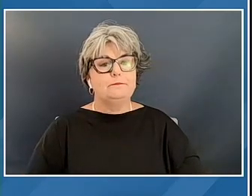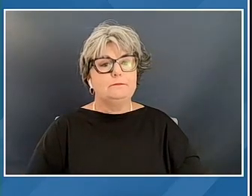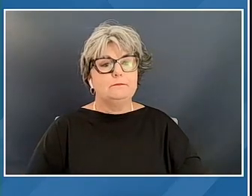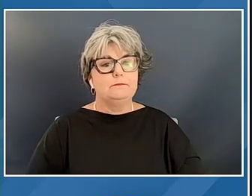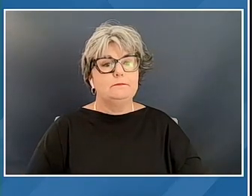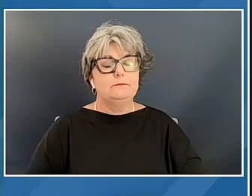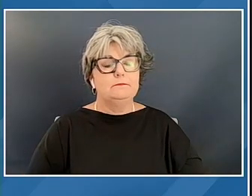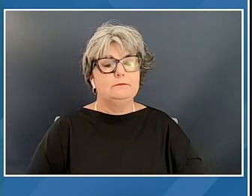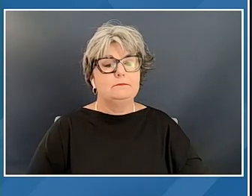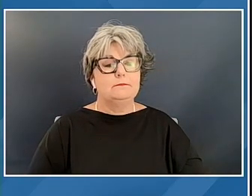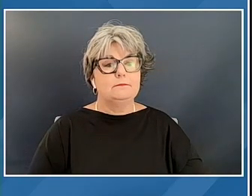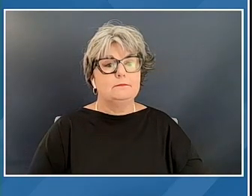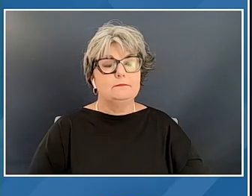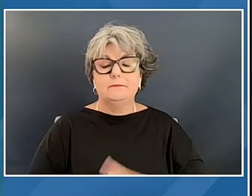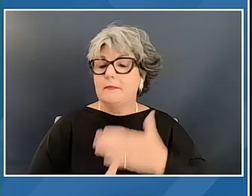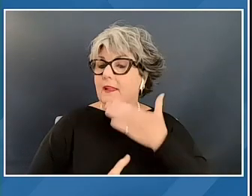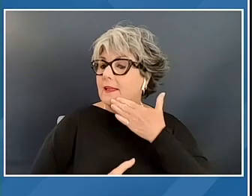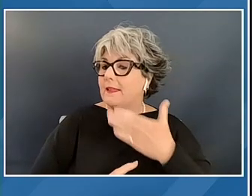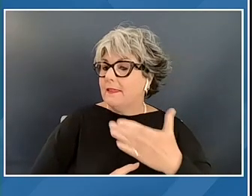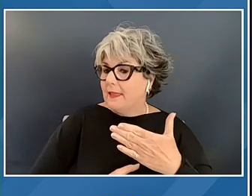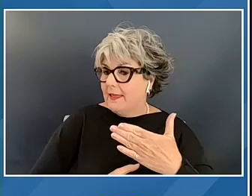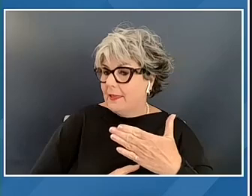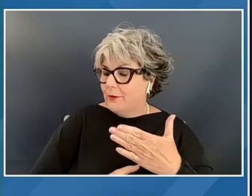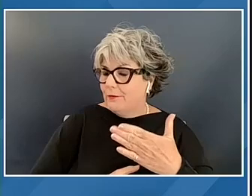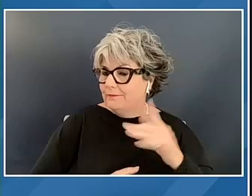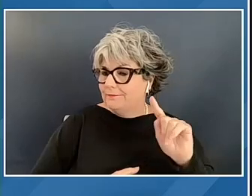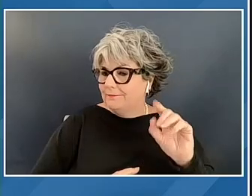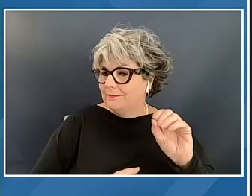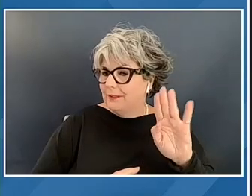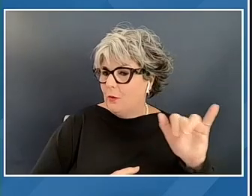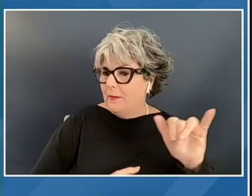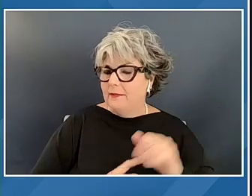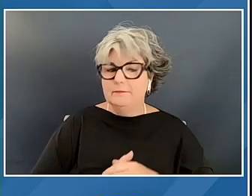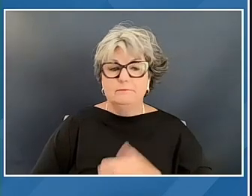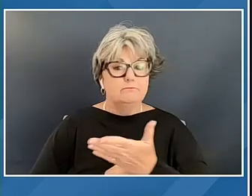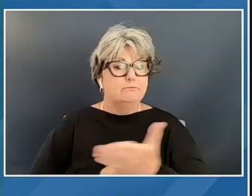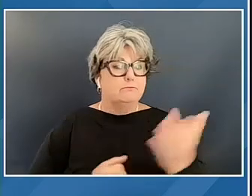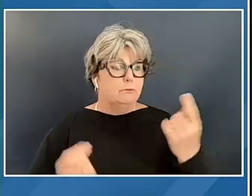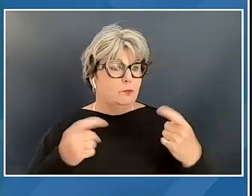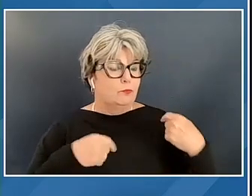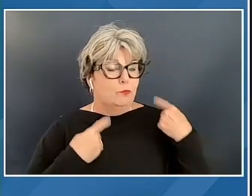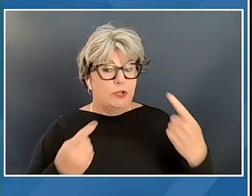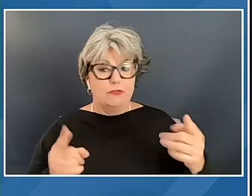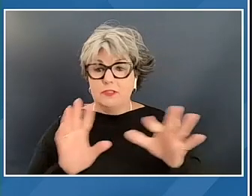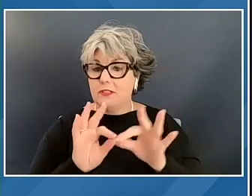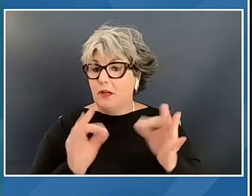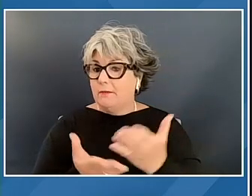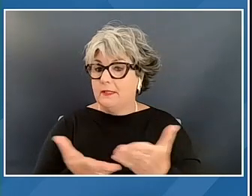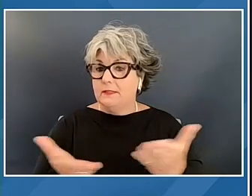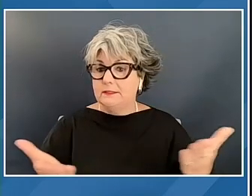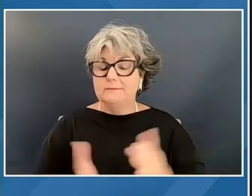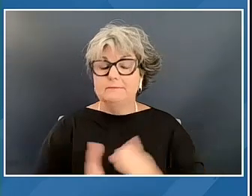Thank you. Toby. Any questions, comments for Toby